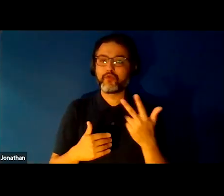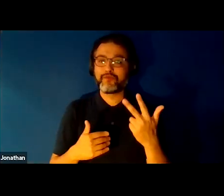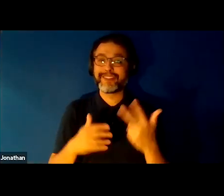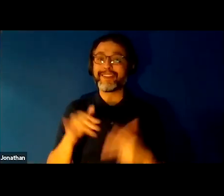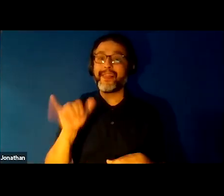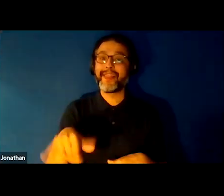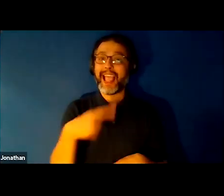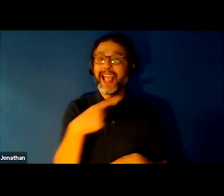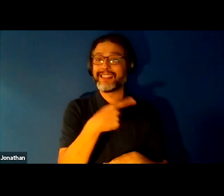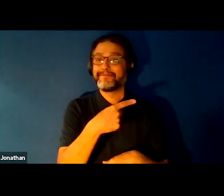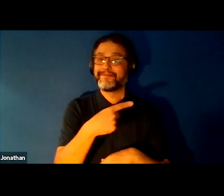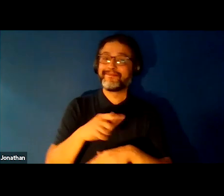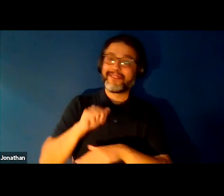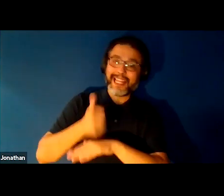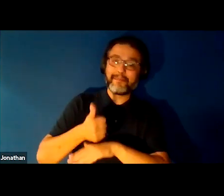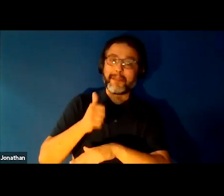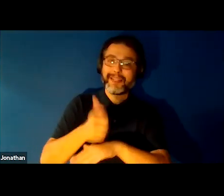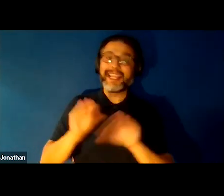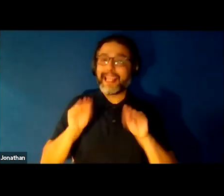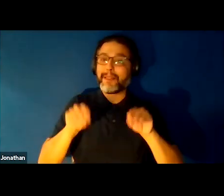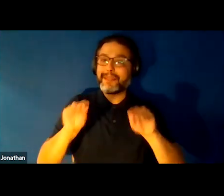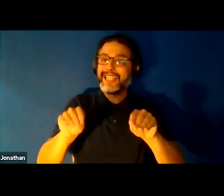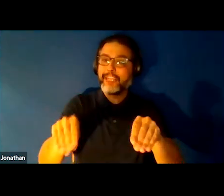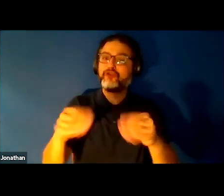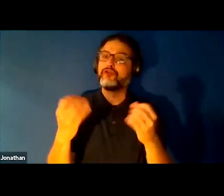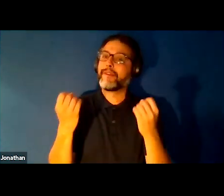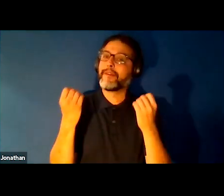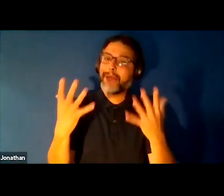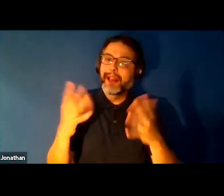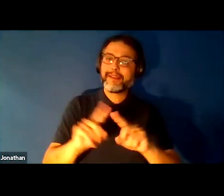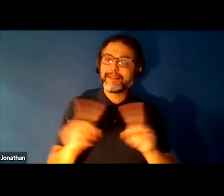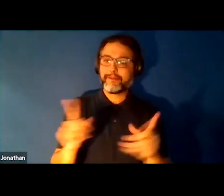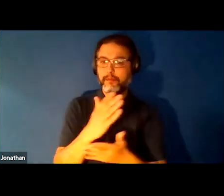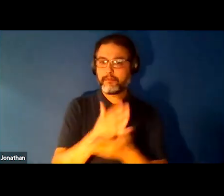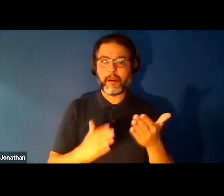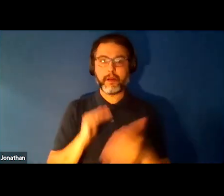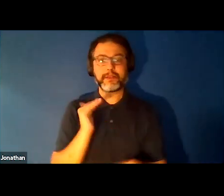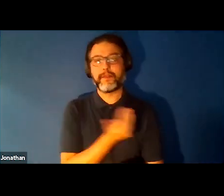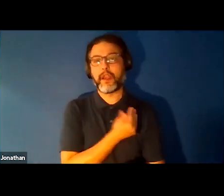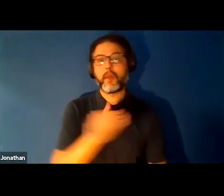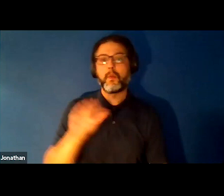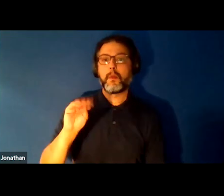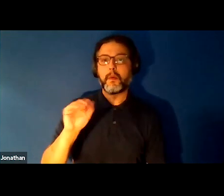a lot of the elements that were in the master plan.